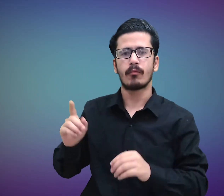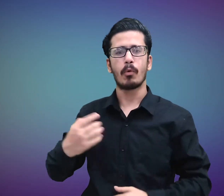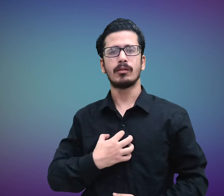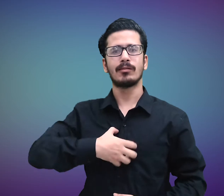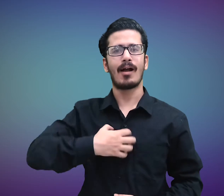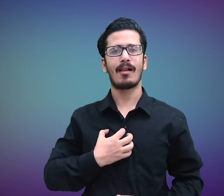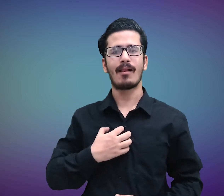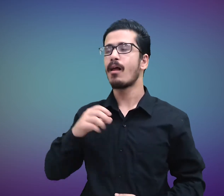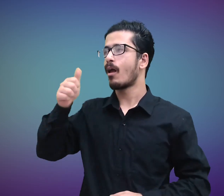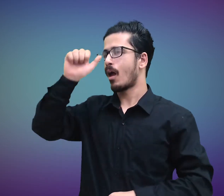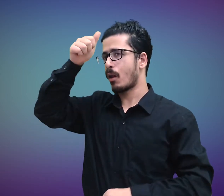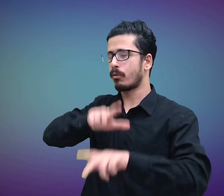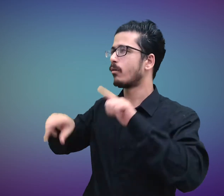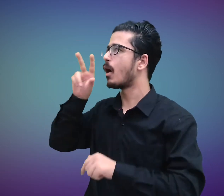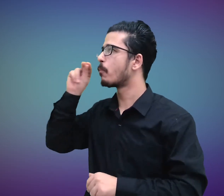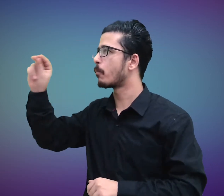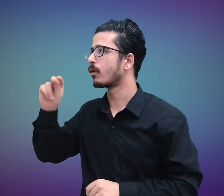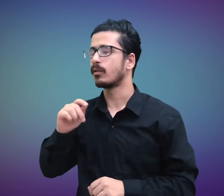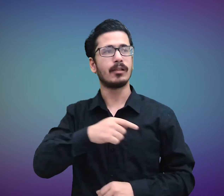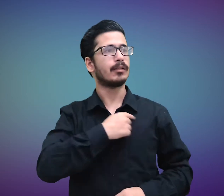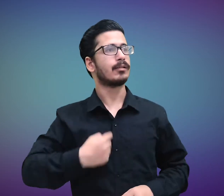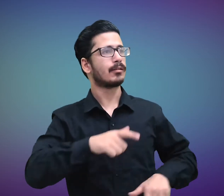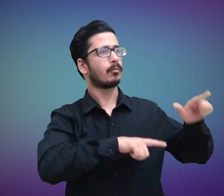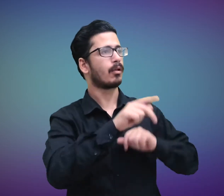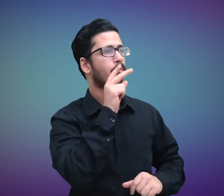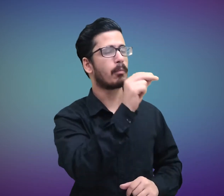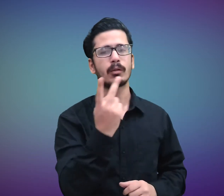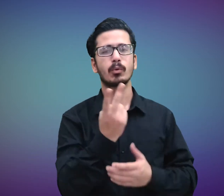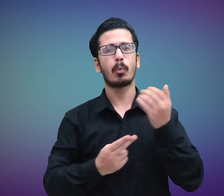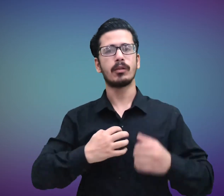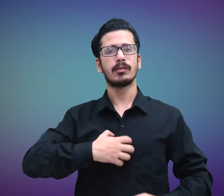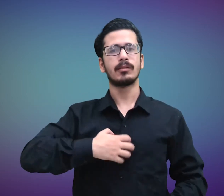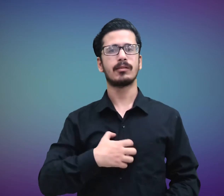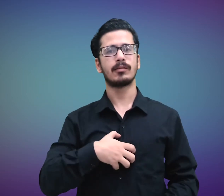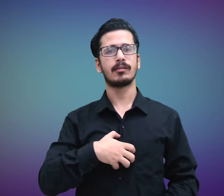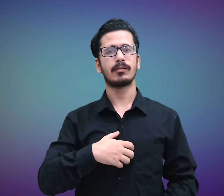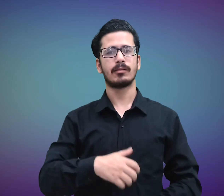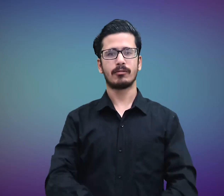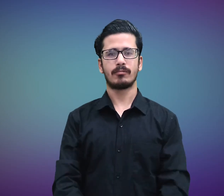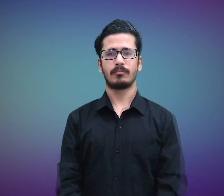Therefore the child may be able to speak and understand multiple languages based on the speakers around them.